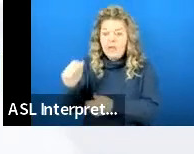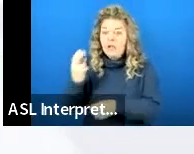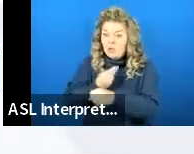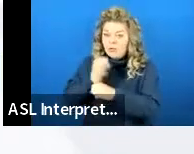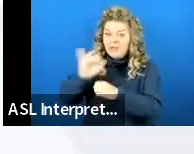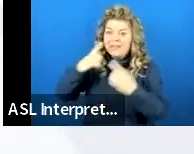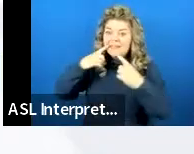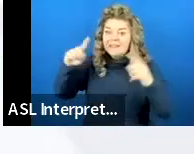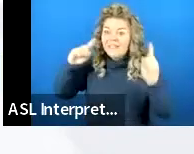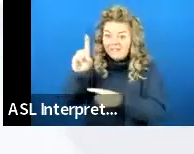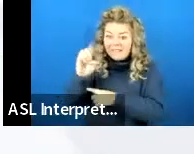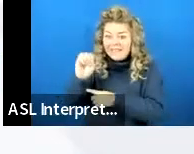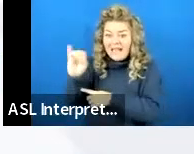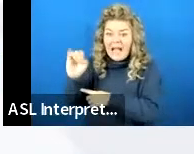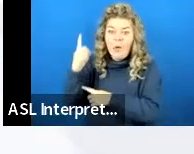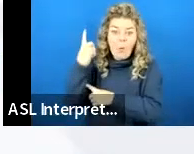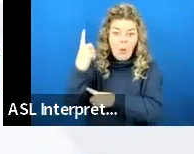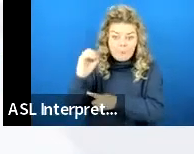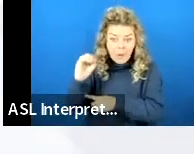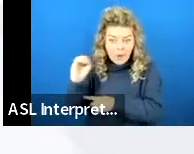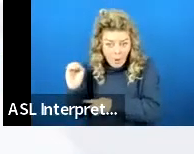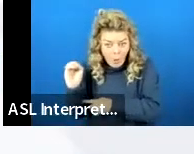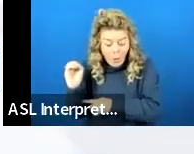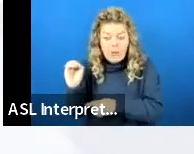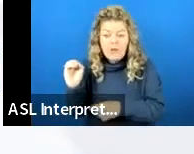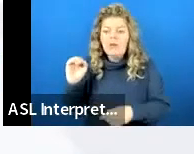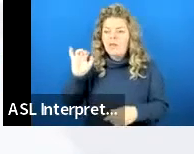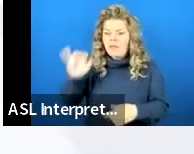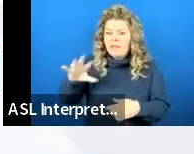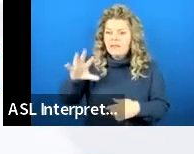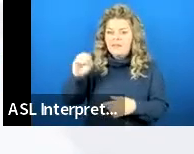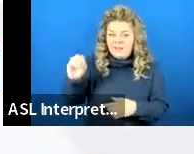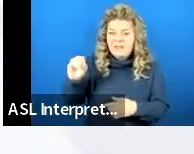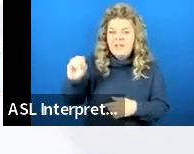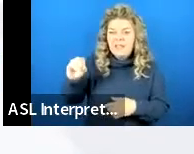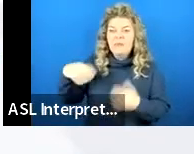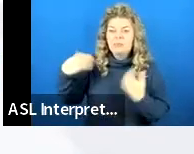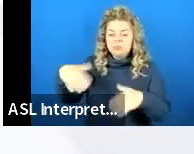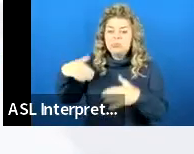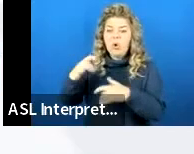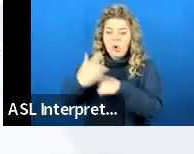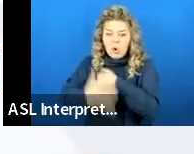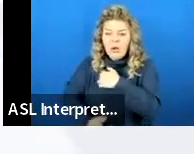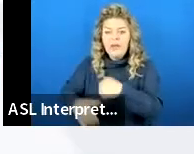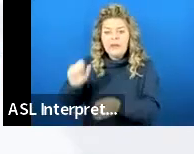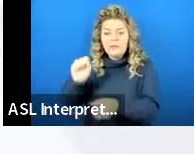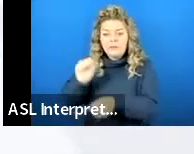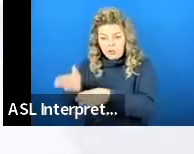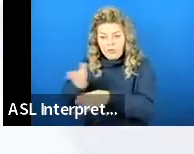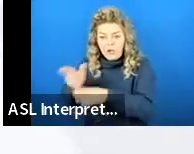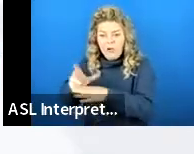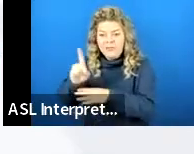of DEI 1.0 where 50 outstanding early career faculty with DEI commitments were recruited to the College